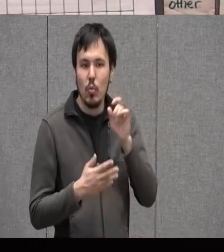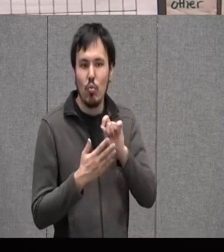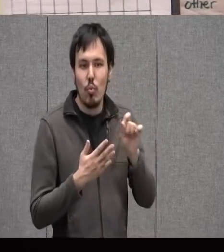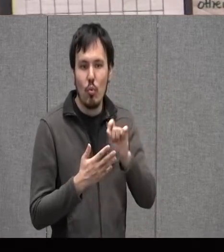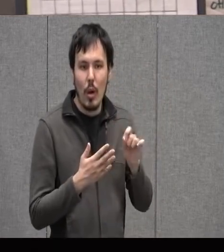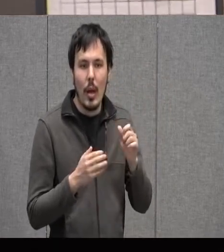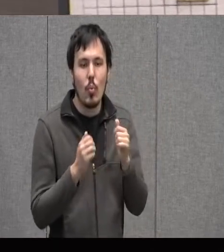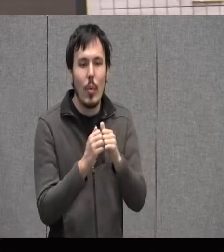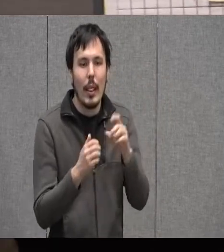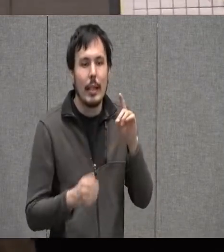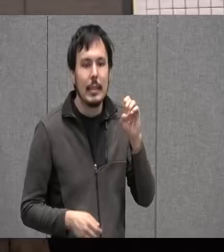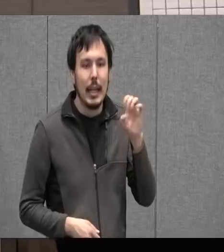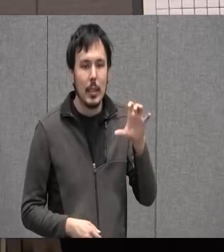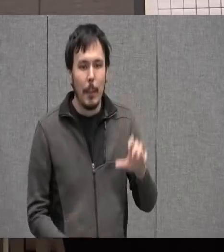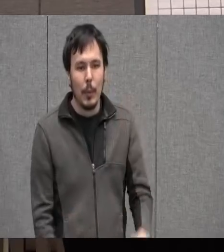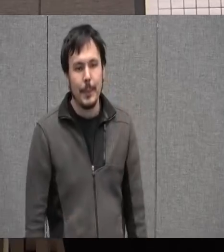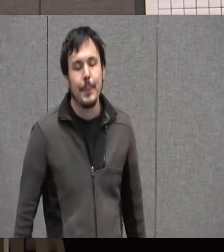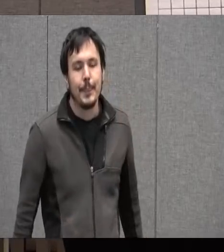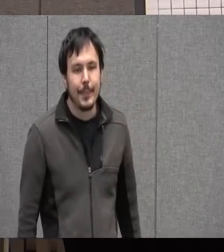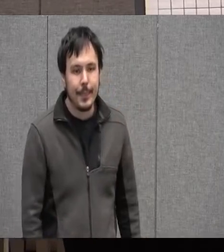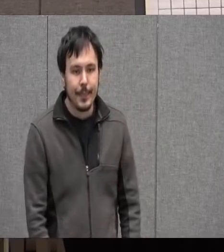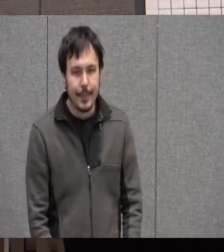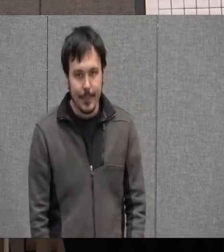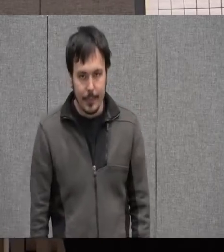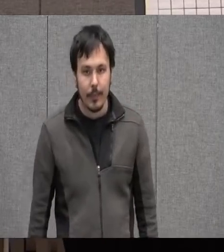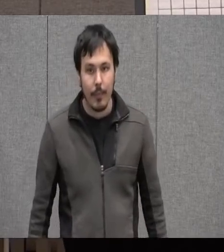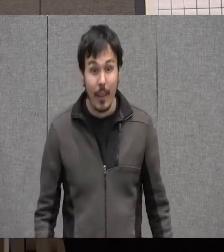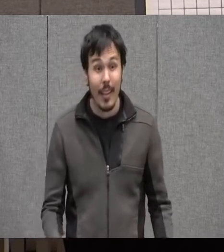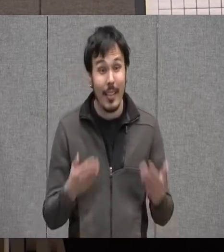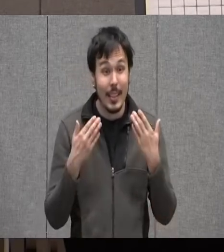All right, let's multiply.